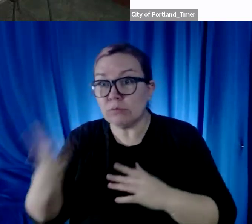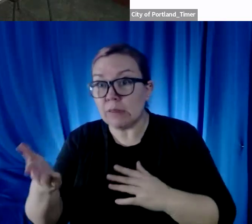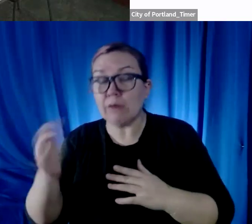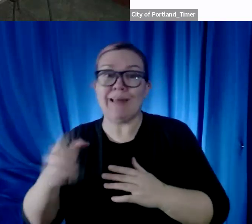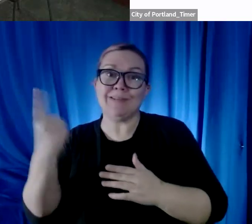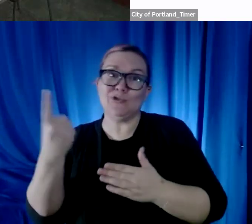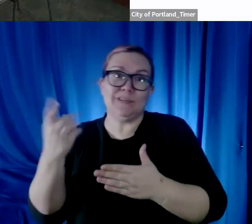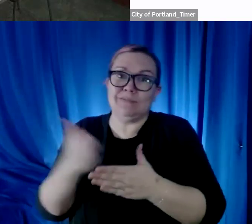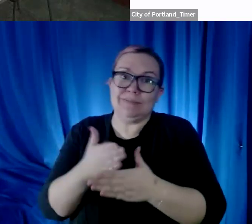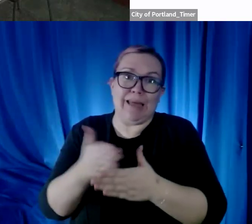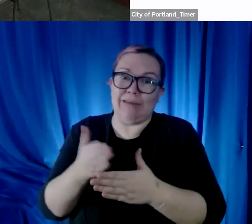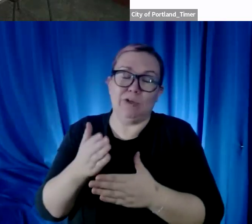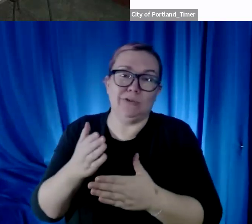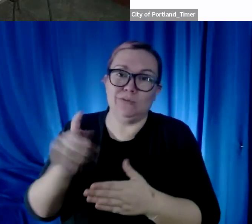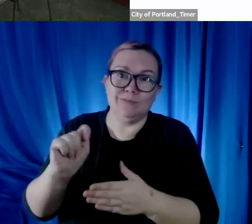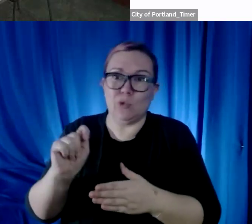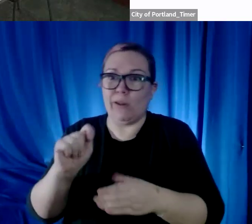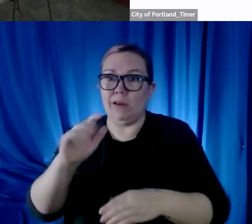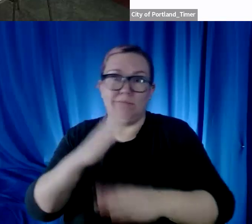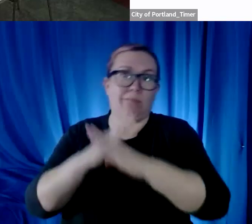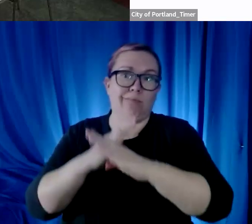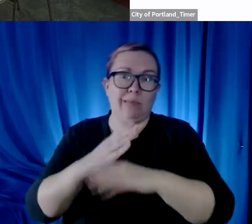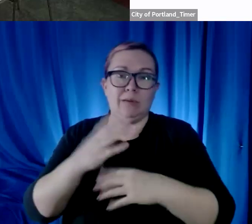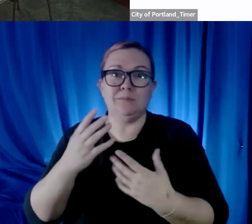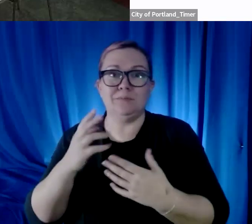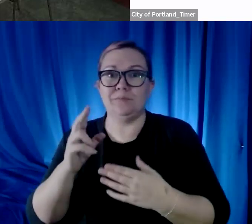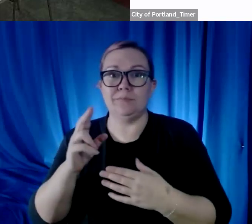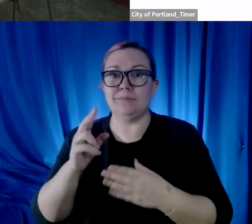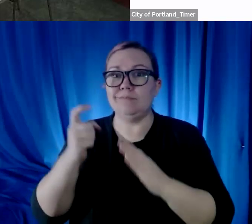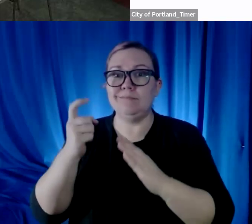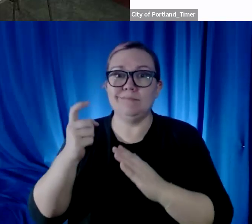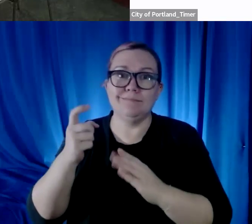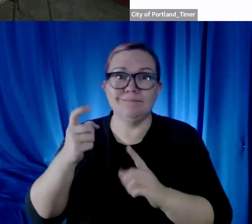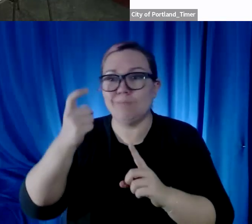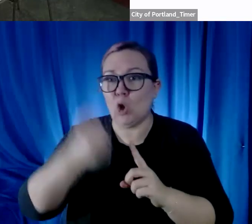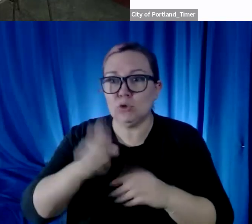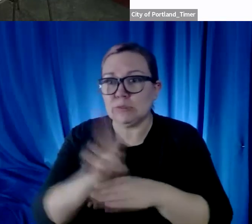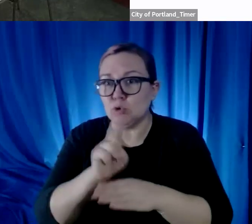Toilets, you know, use contraceptives on playgrounds, needles, things like that.